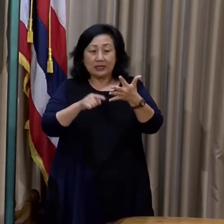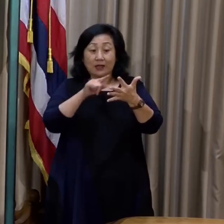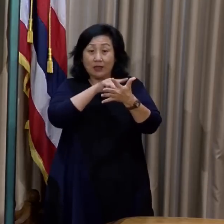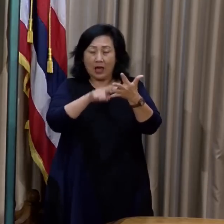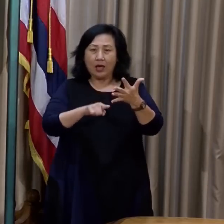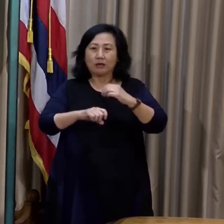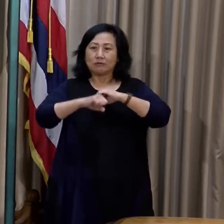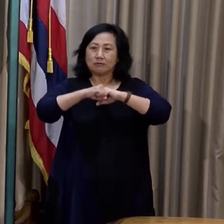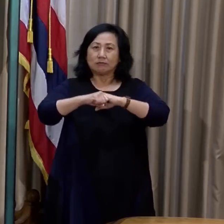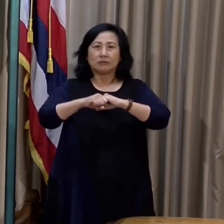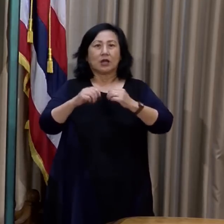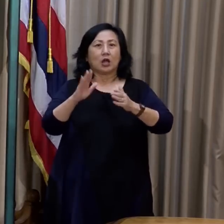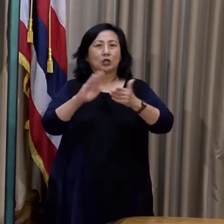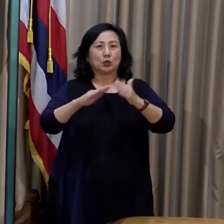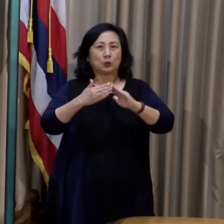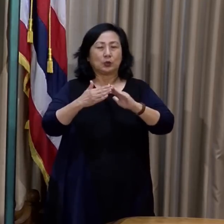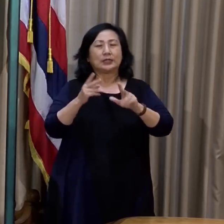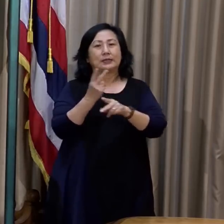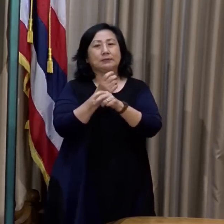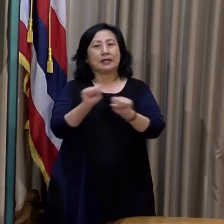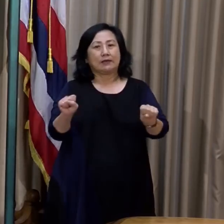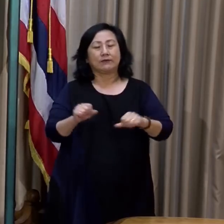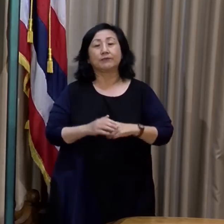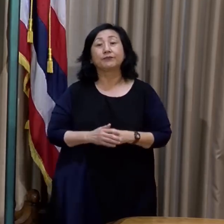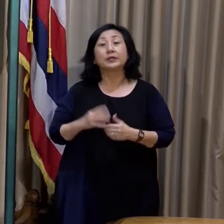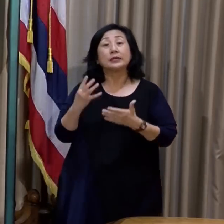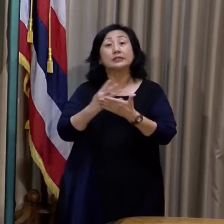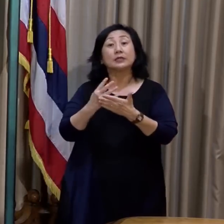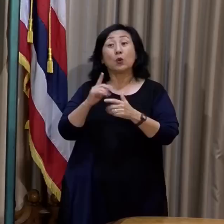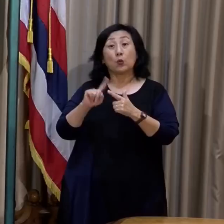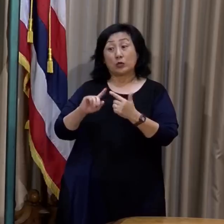COMPONENT, BUT A SYSTEM OF LAYERED SCREENING THAT WILL ALLOW US TO REDUCE THE RISK, AND